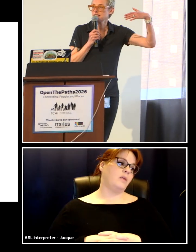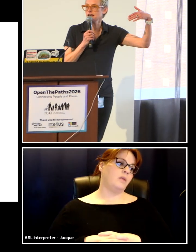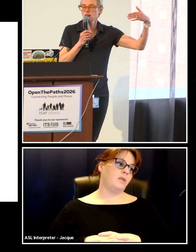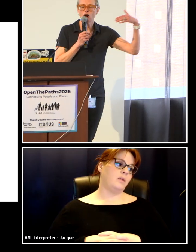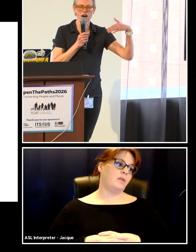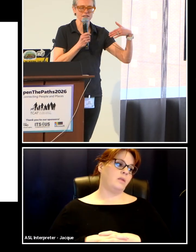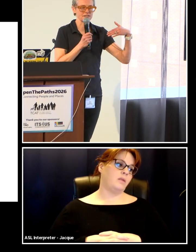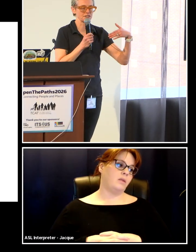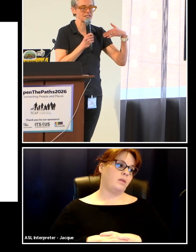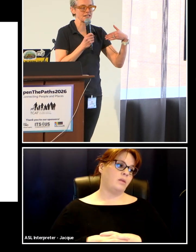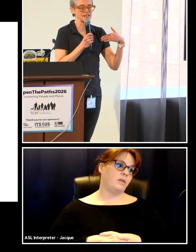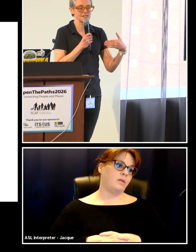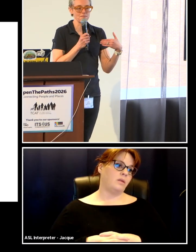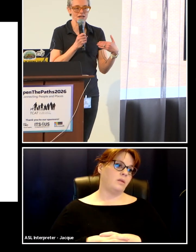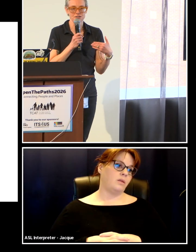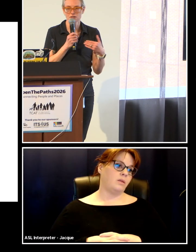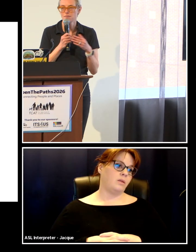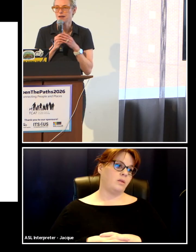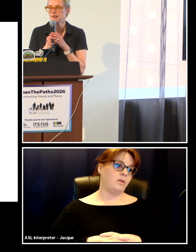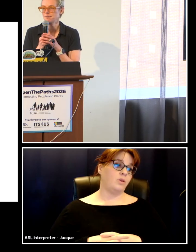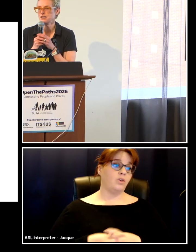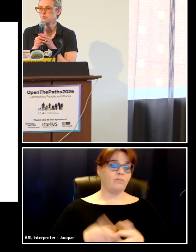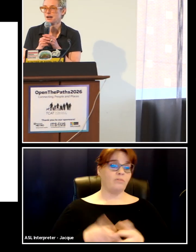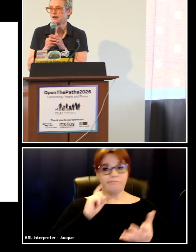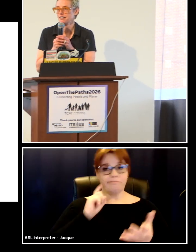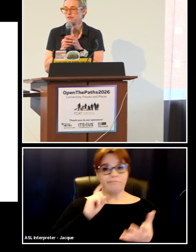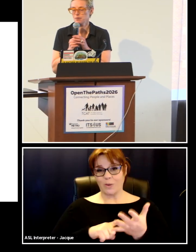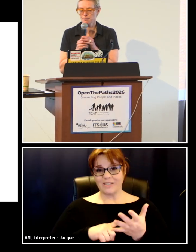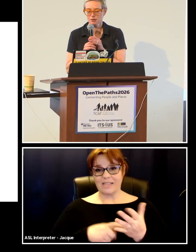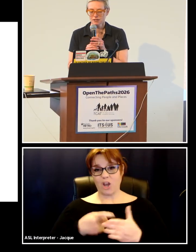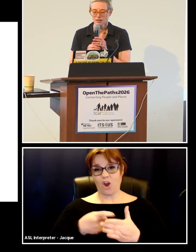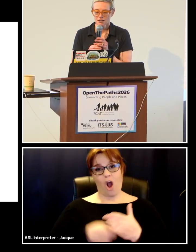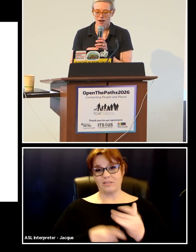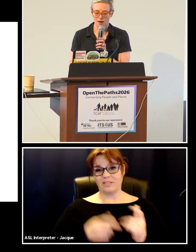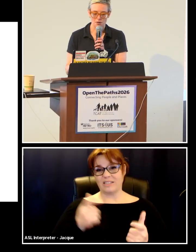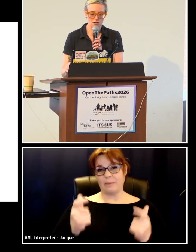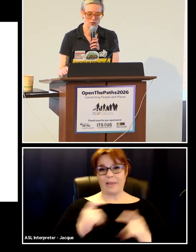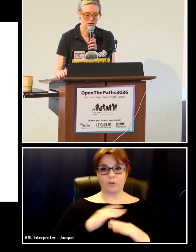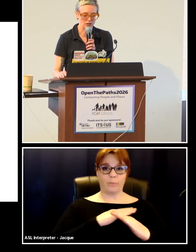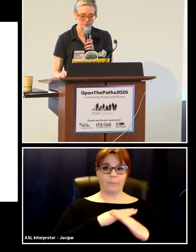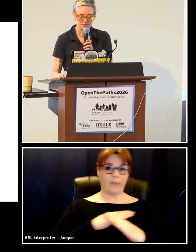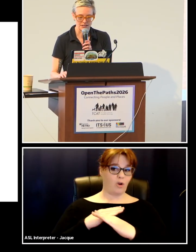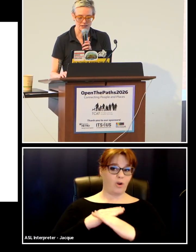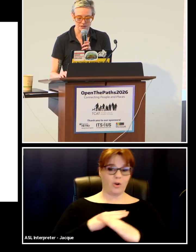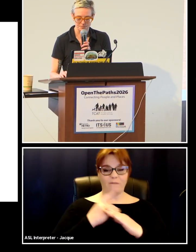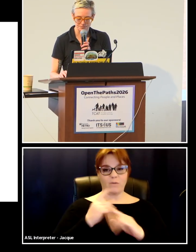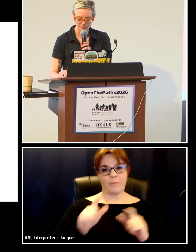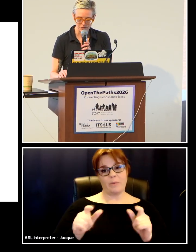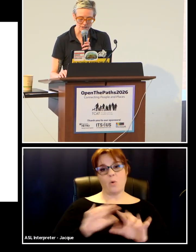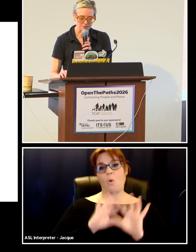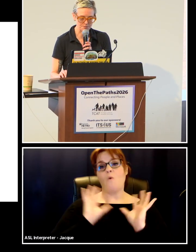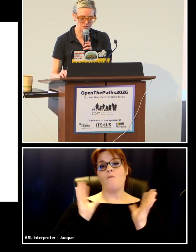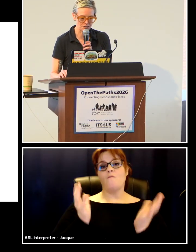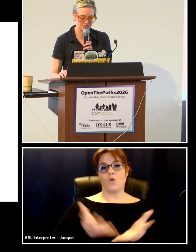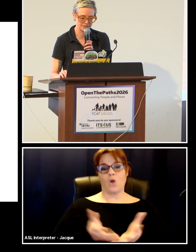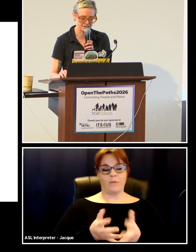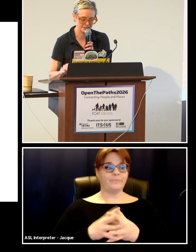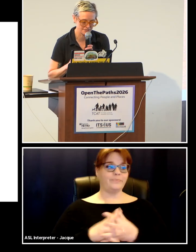see that cost really is a major major barrier for people um overall um from this Washington state